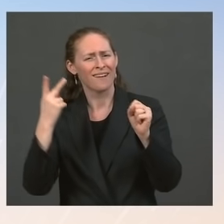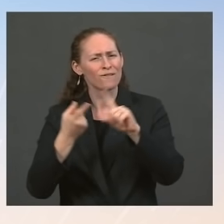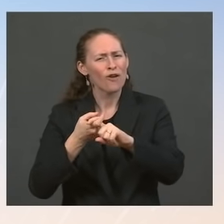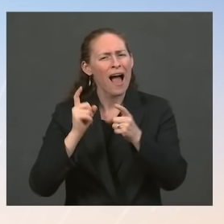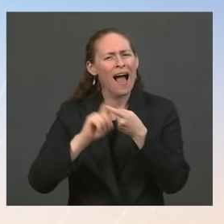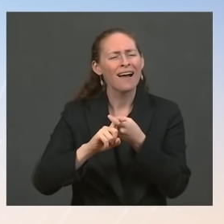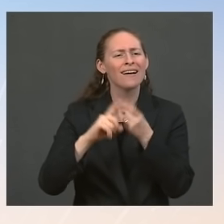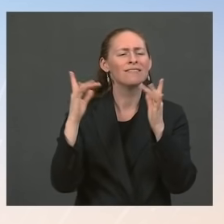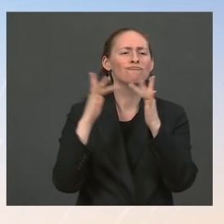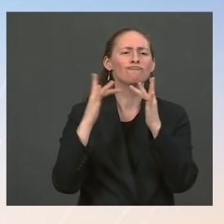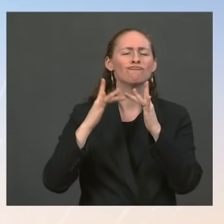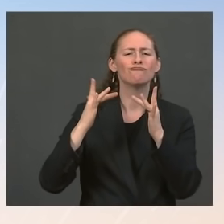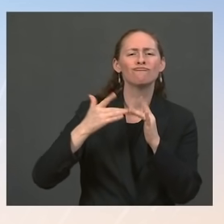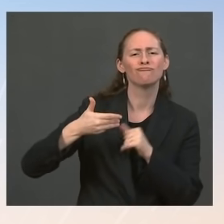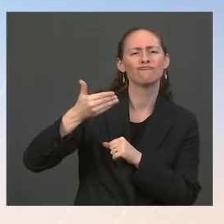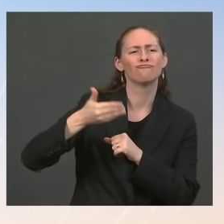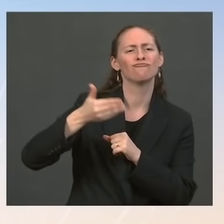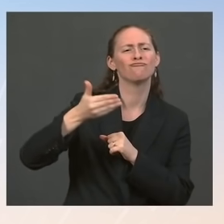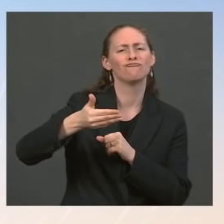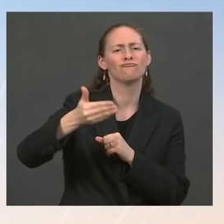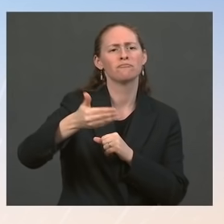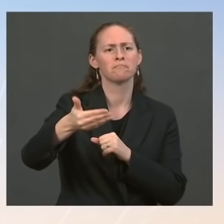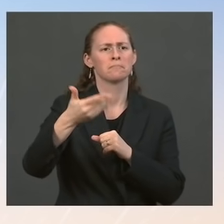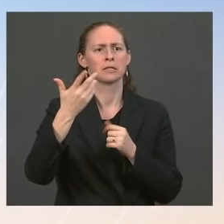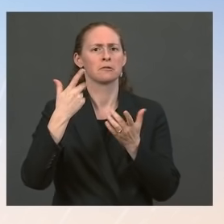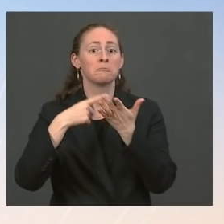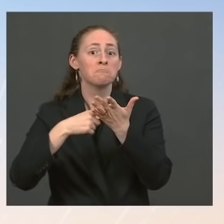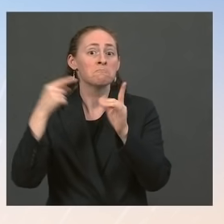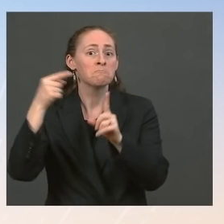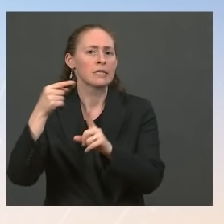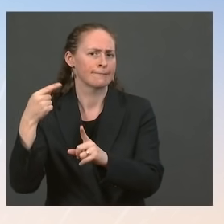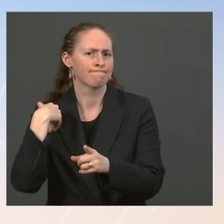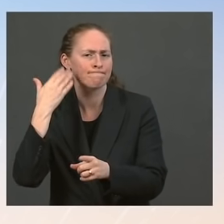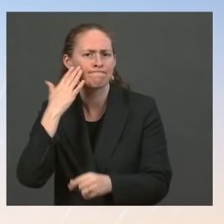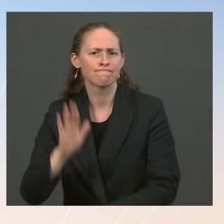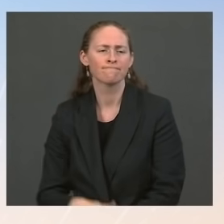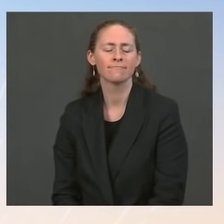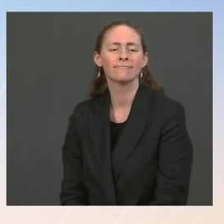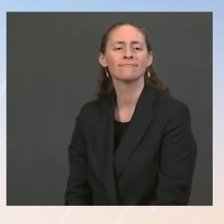But I'm not aware of any conversations about it. The Press: And then I wanted to ask about Secretary Mayorkas yesterday.